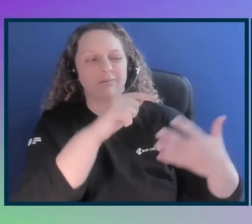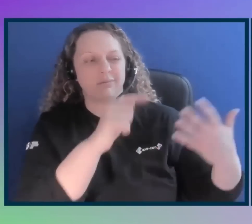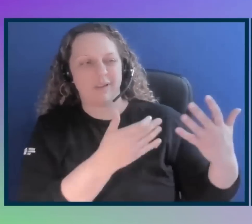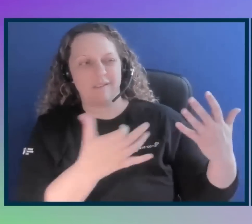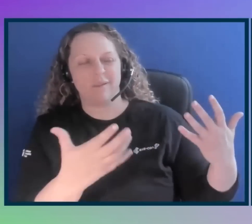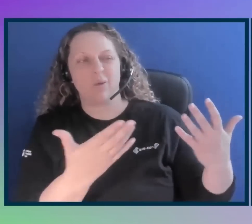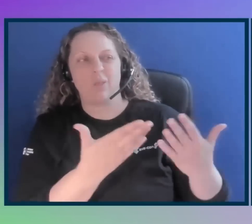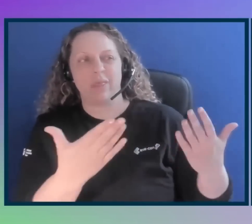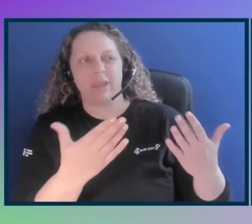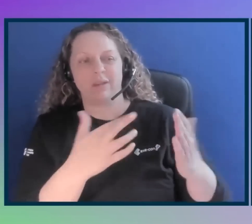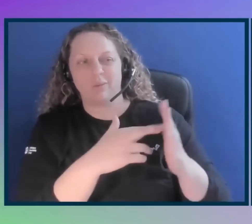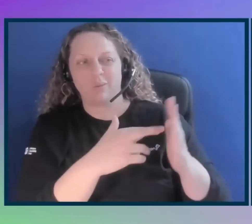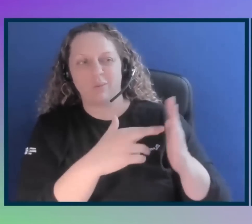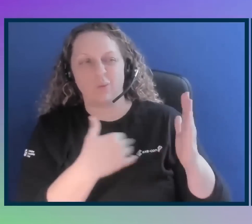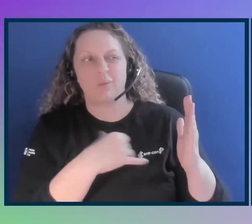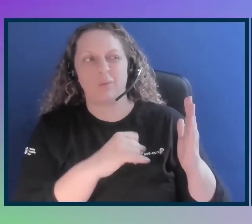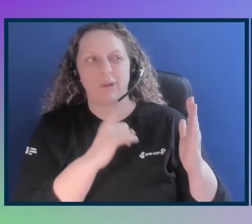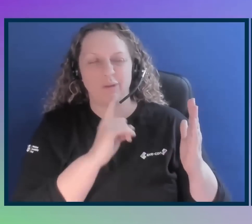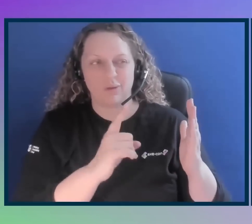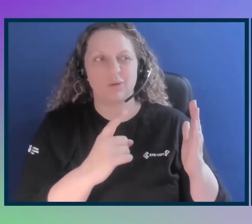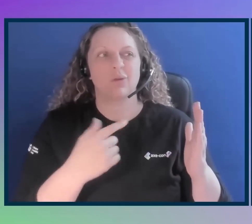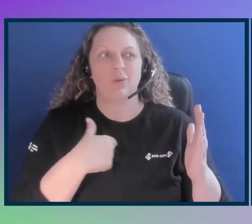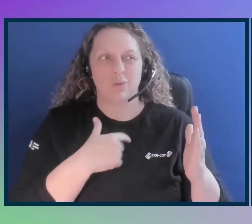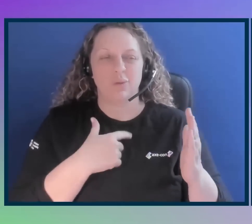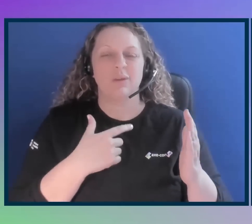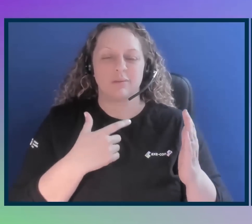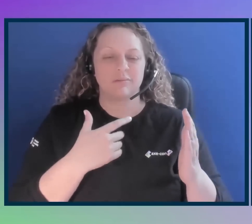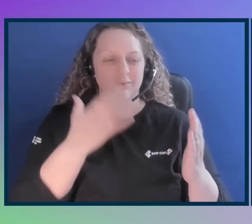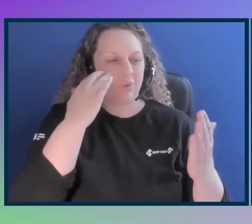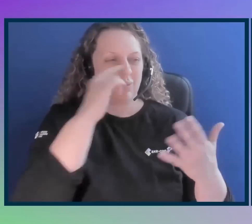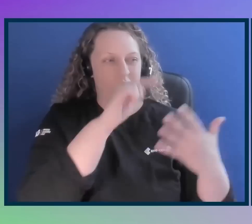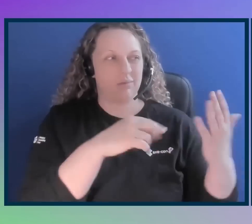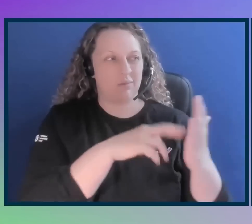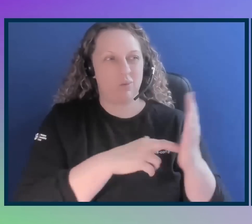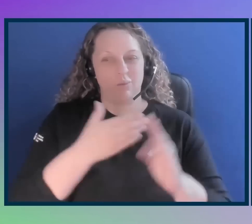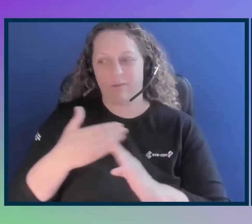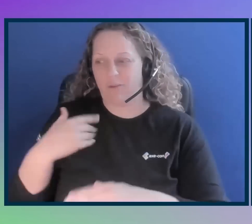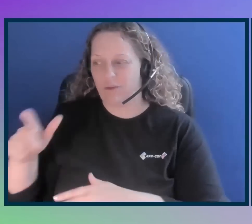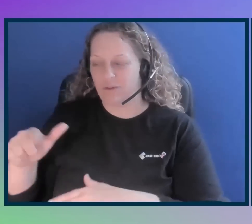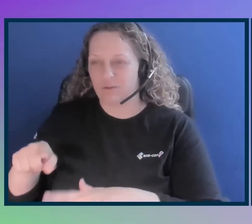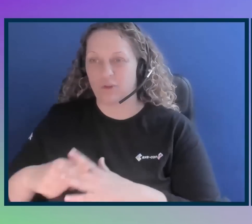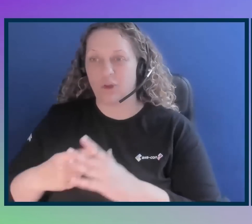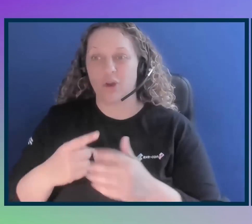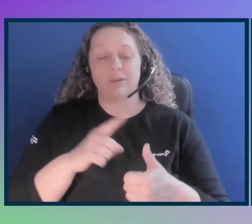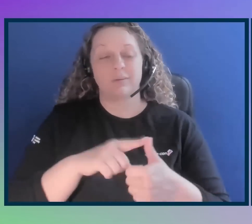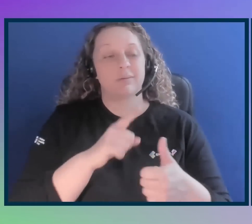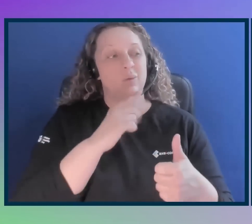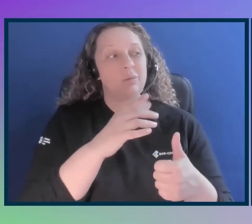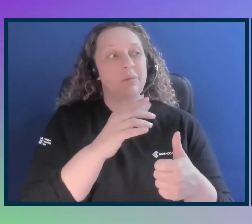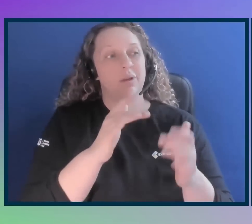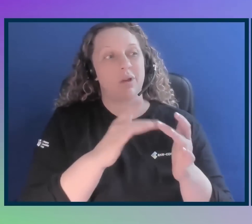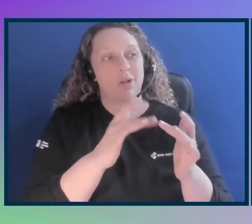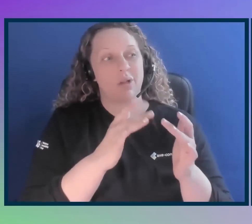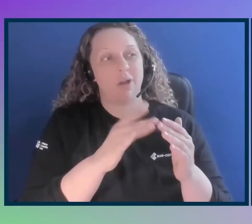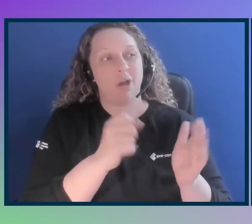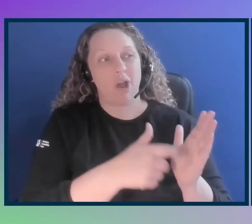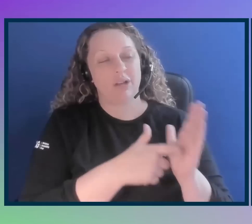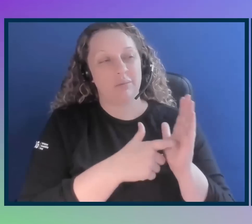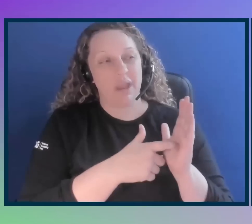First, today's session is being recorded and will be hosted on demand for registrants. If you require live captions for today's session,